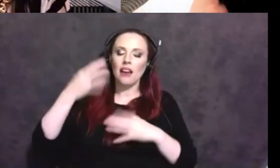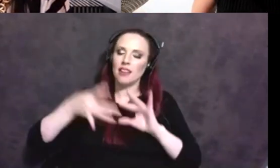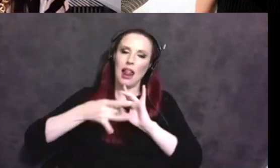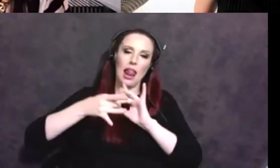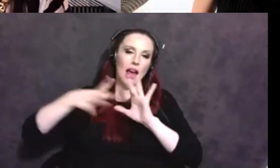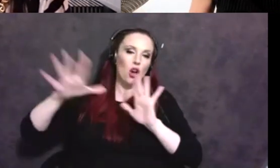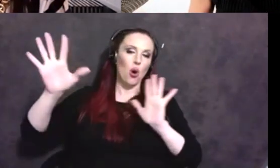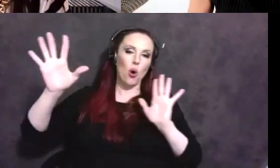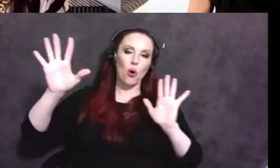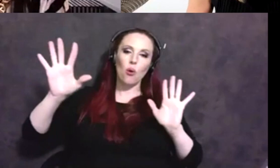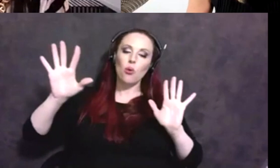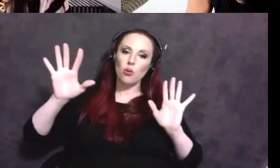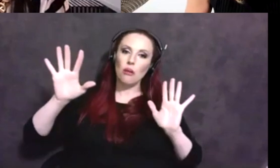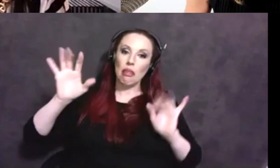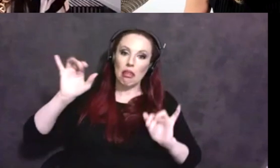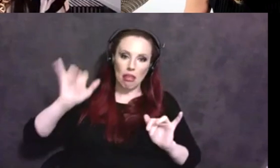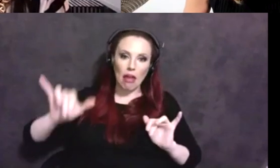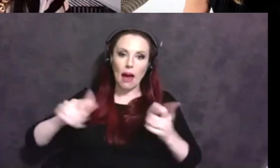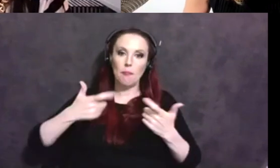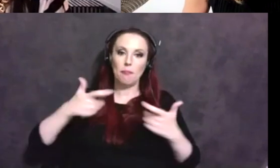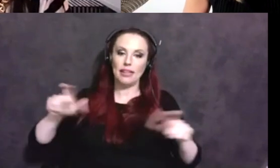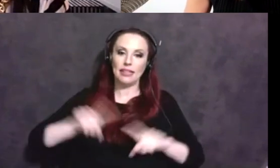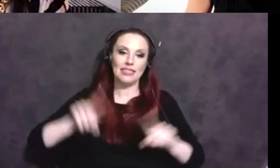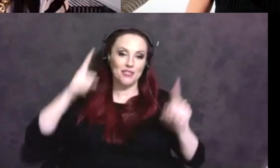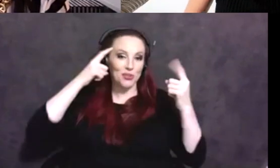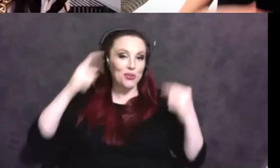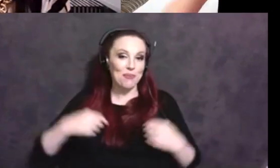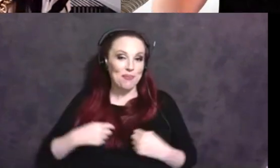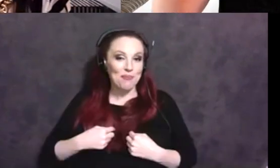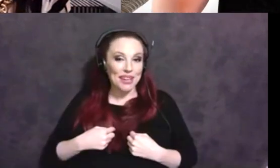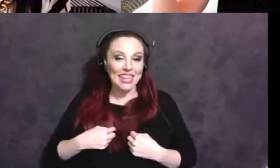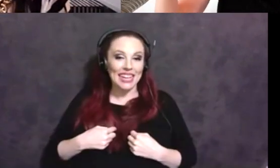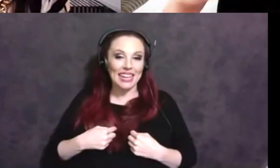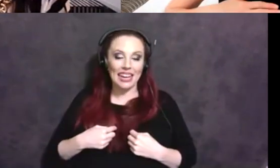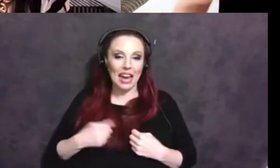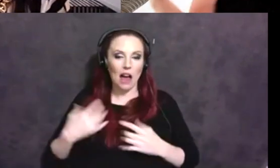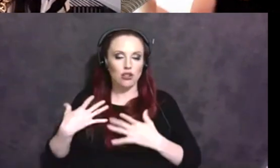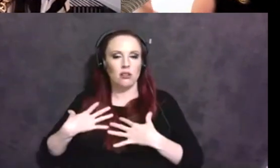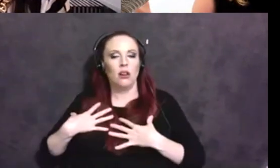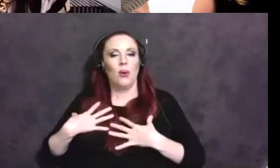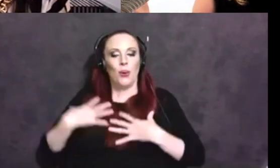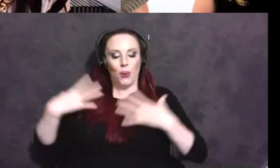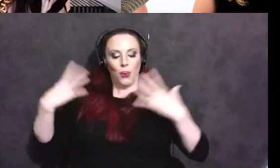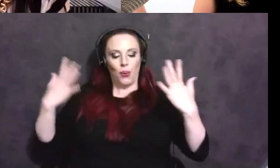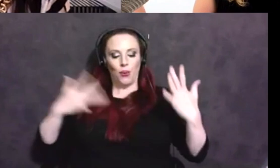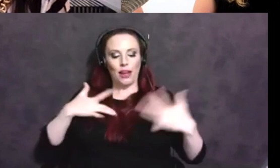you know, me taking the time to do that meditation, and really hear that, and realize that, and